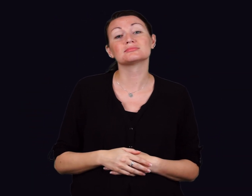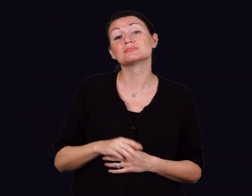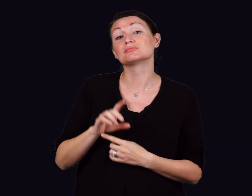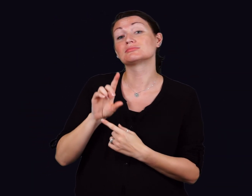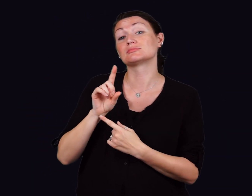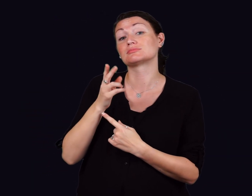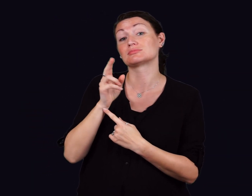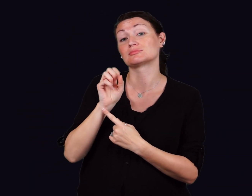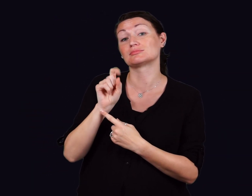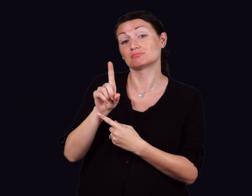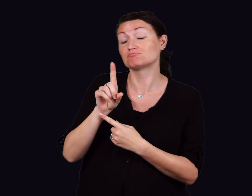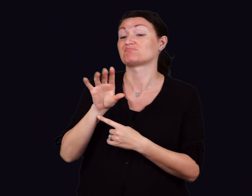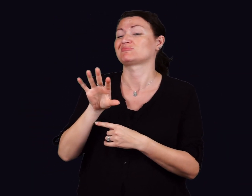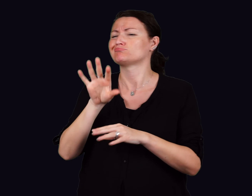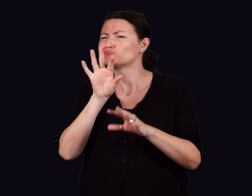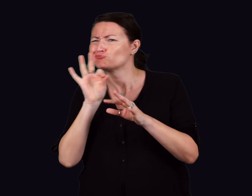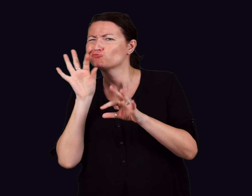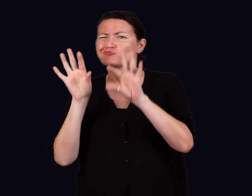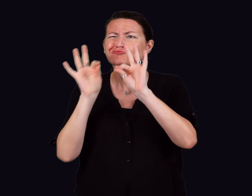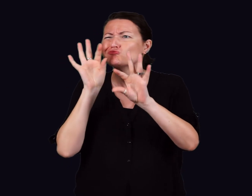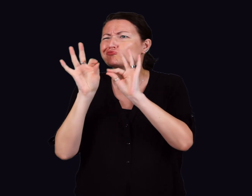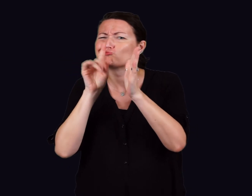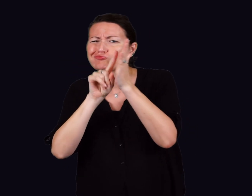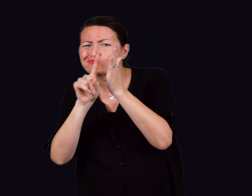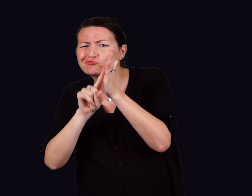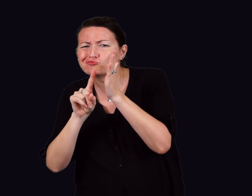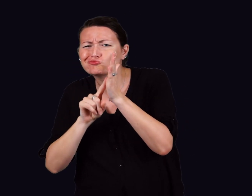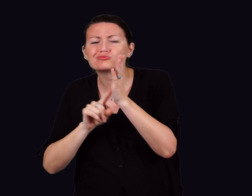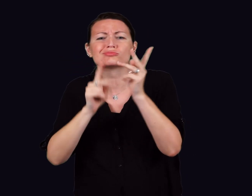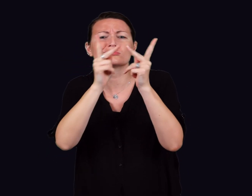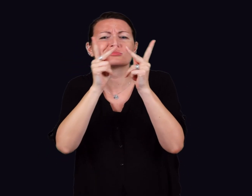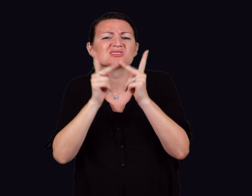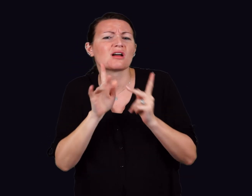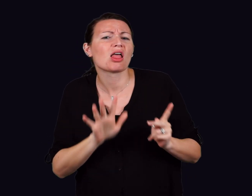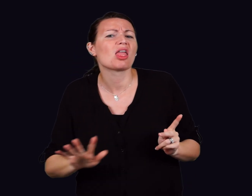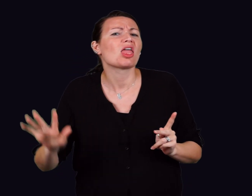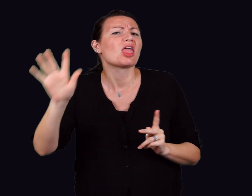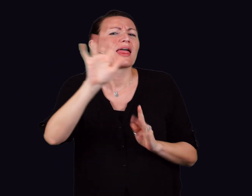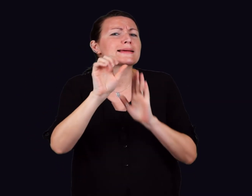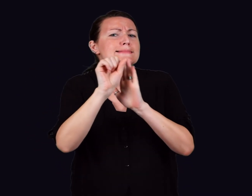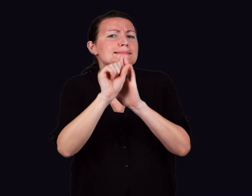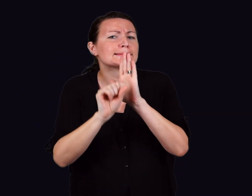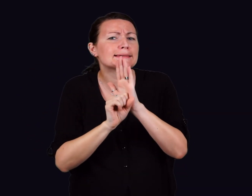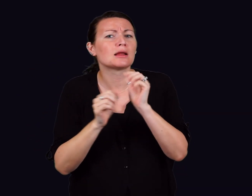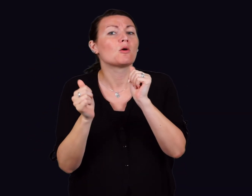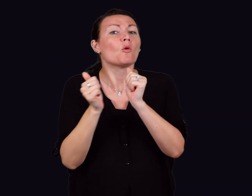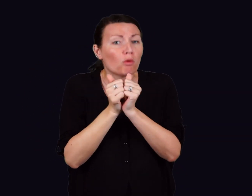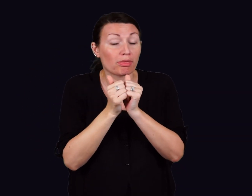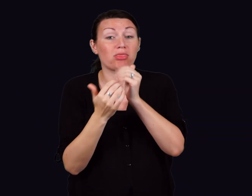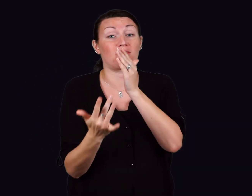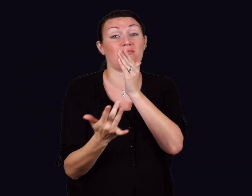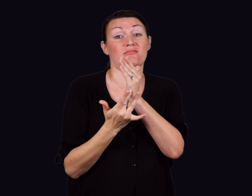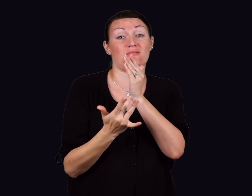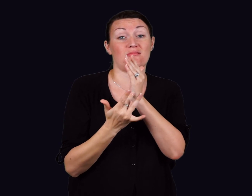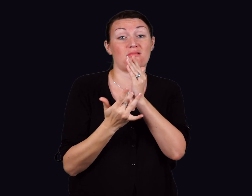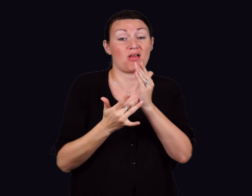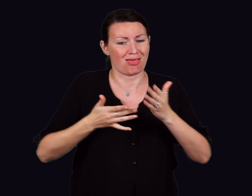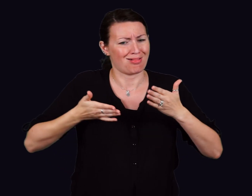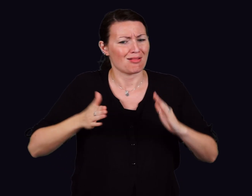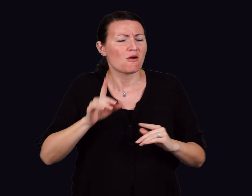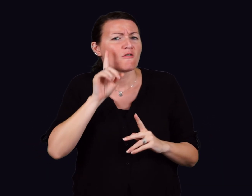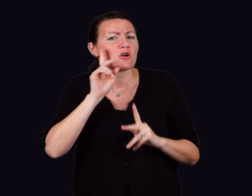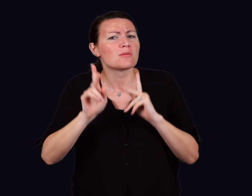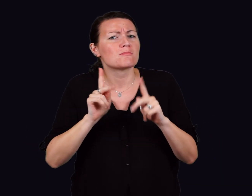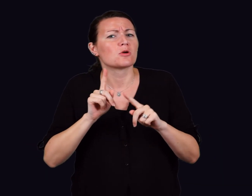DHHSD finds classrooms around the state with technology that allows people